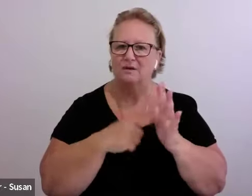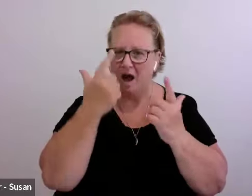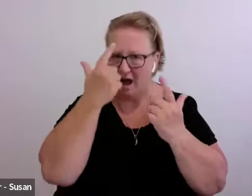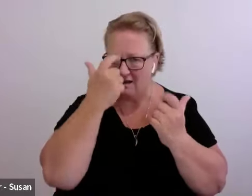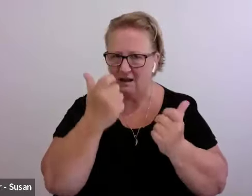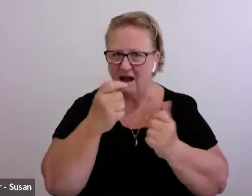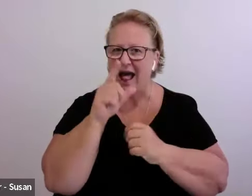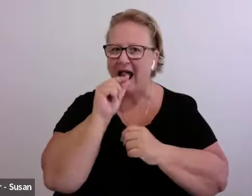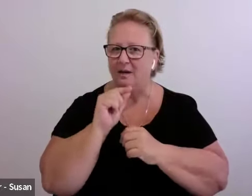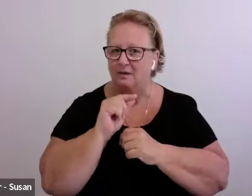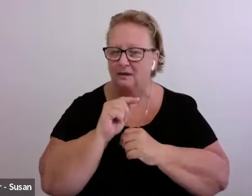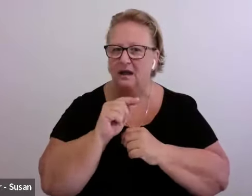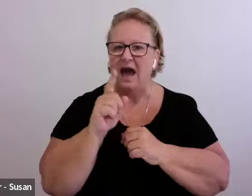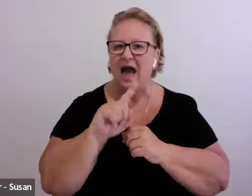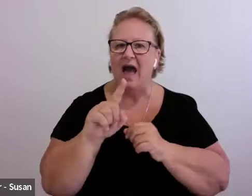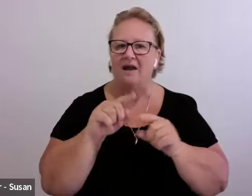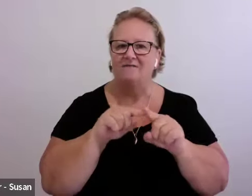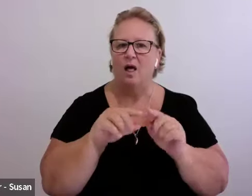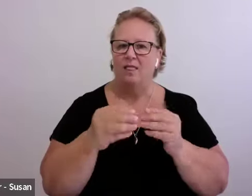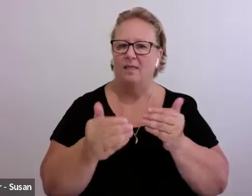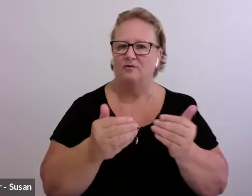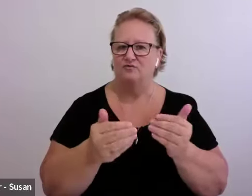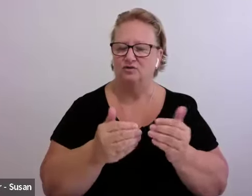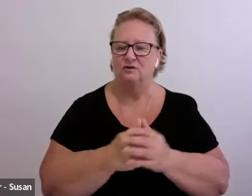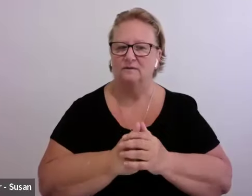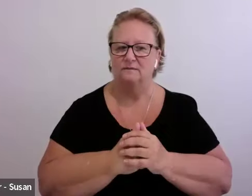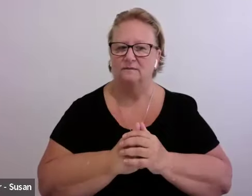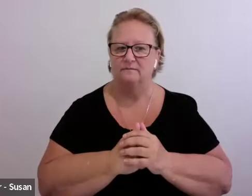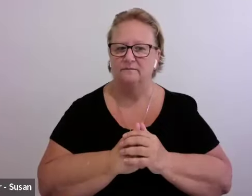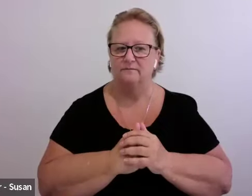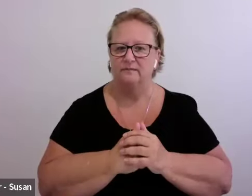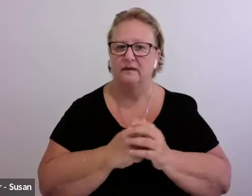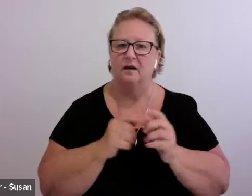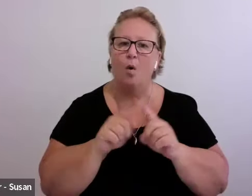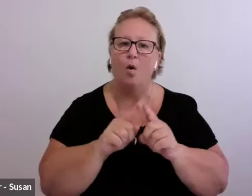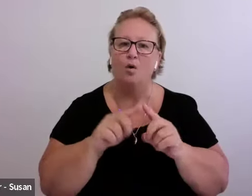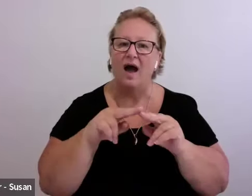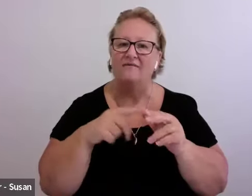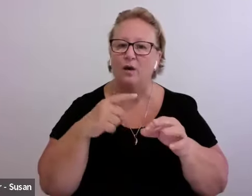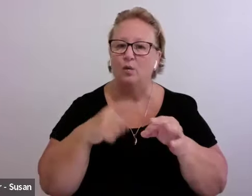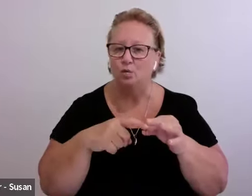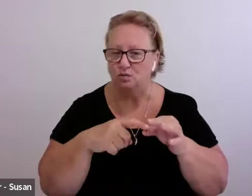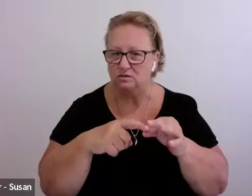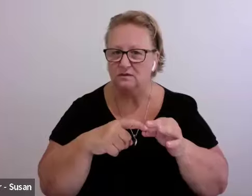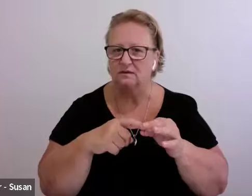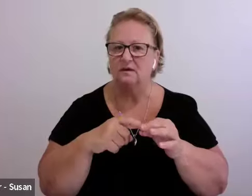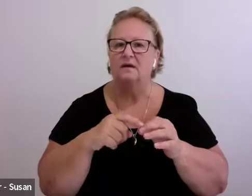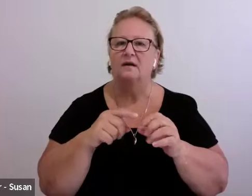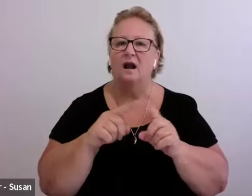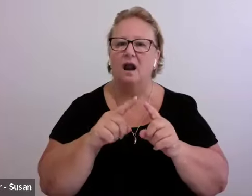each theme, definitions and scope, examples of suitable project ideas, eligibility requirements and budget